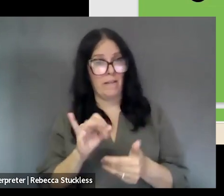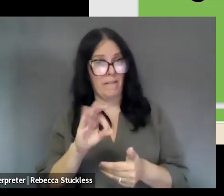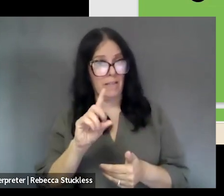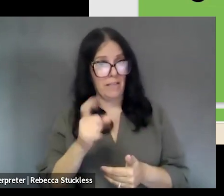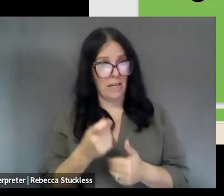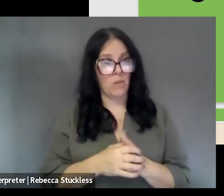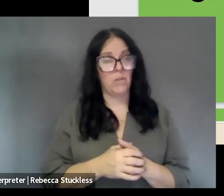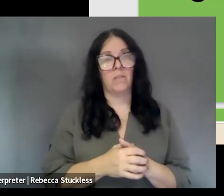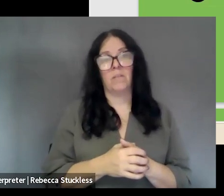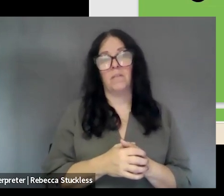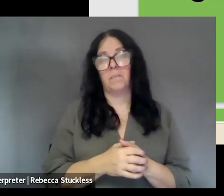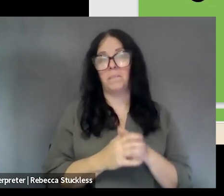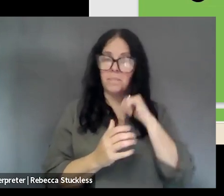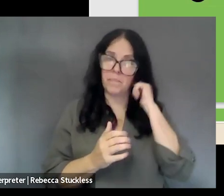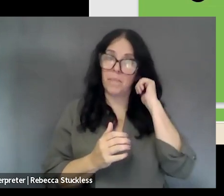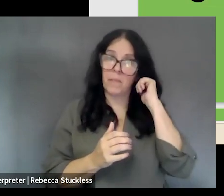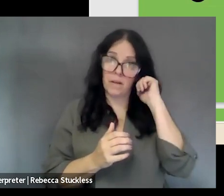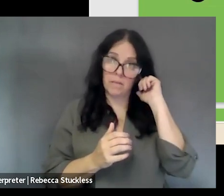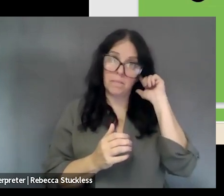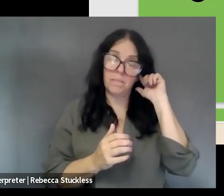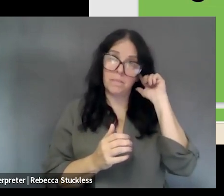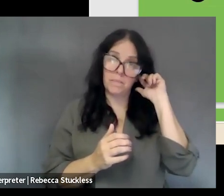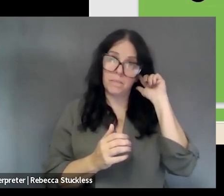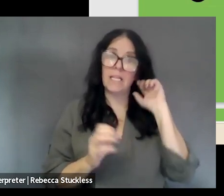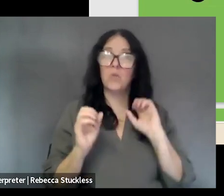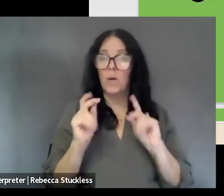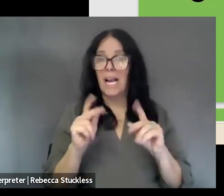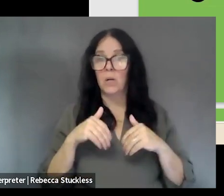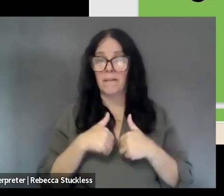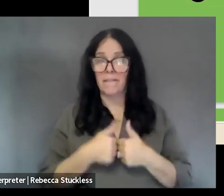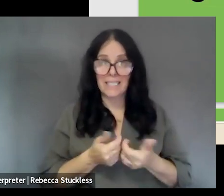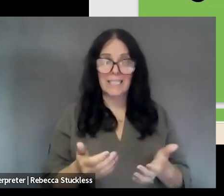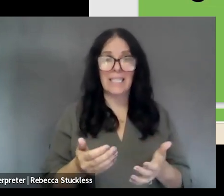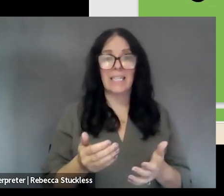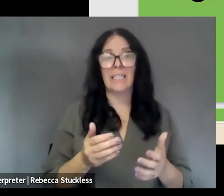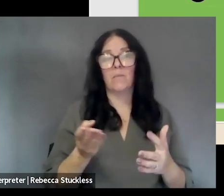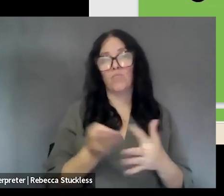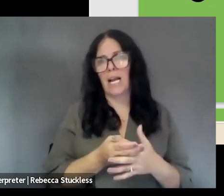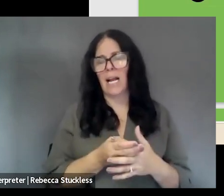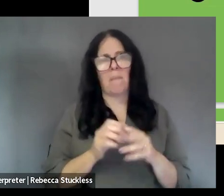It's okay that you get fatigued, take a break, but do not ever stop.